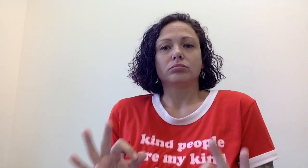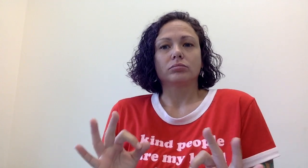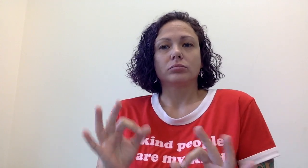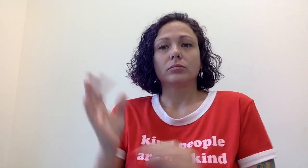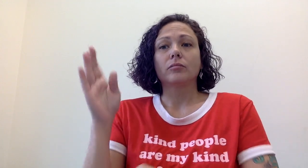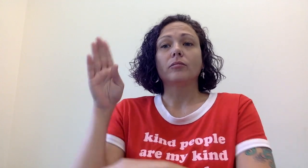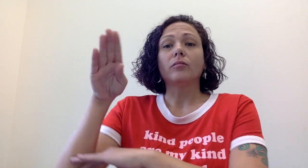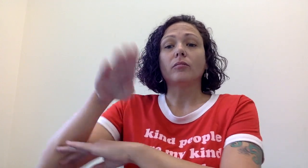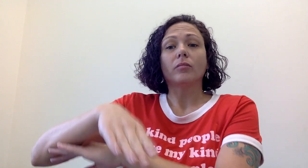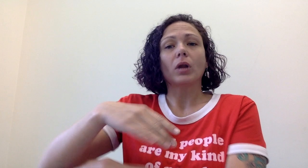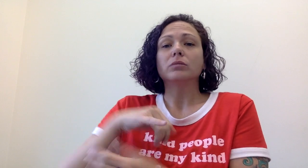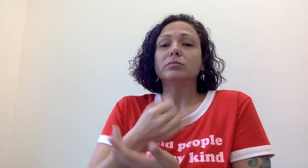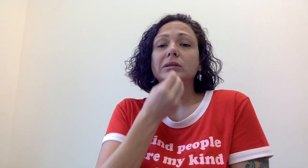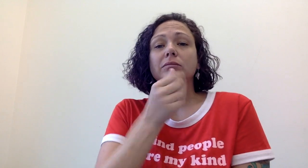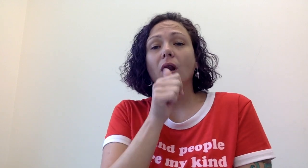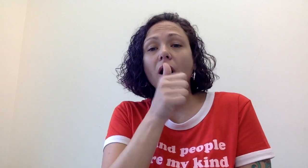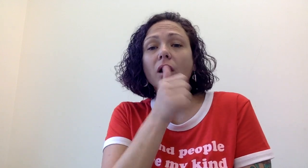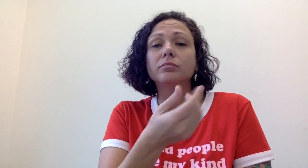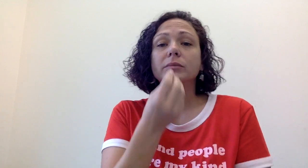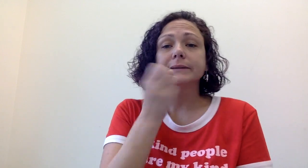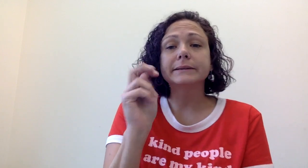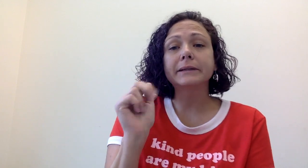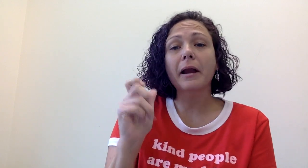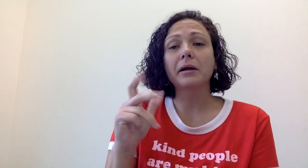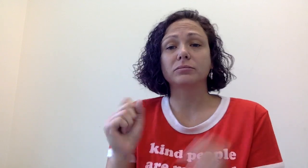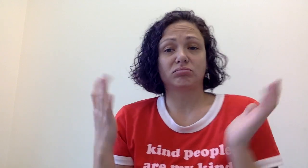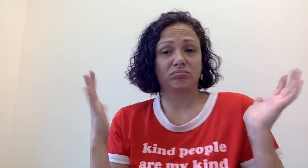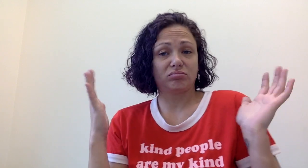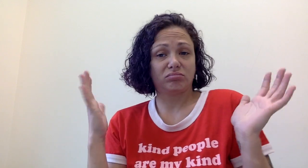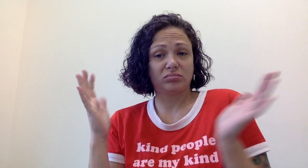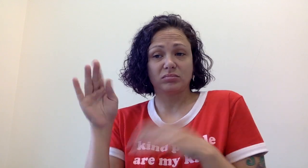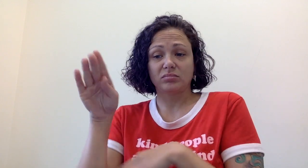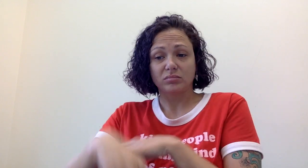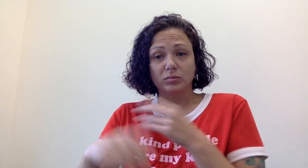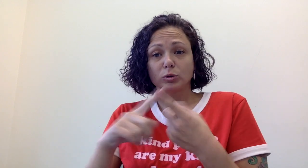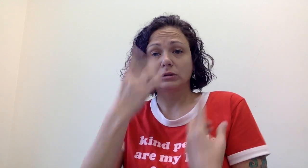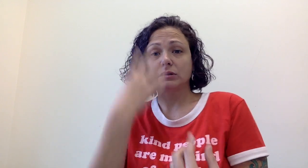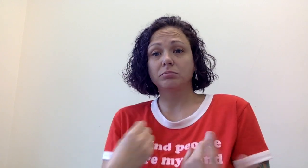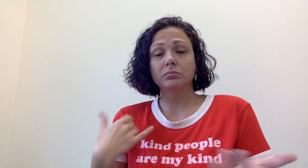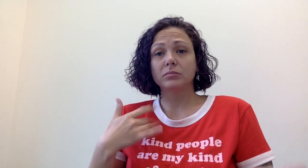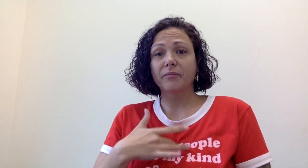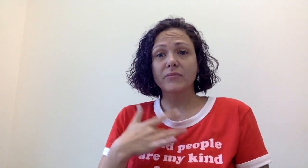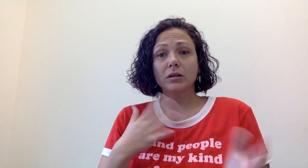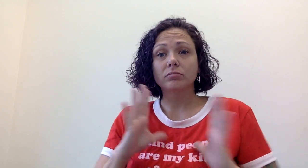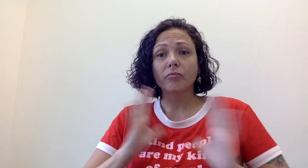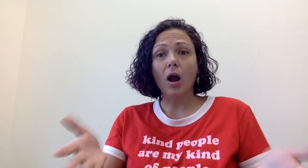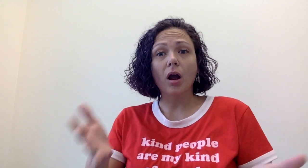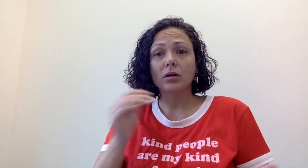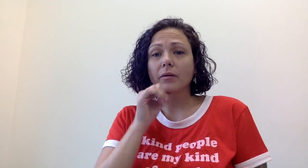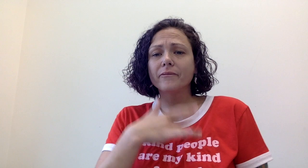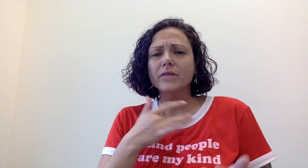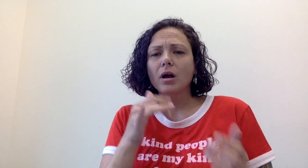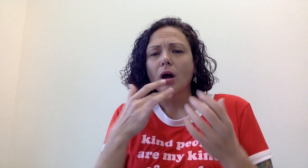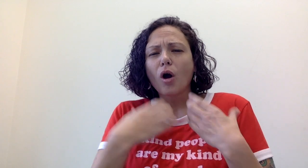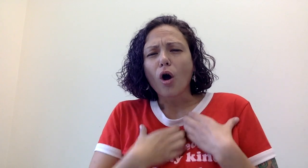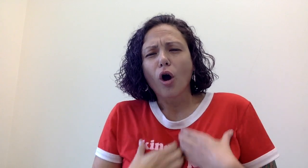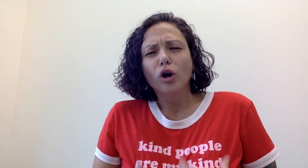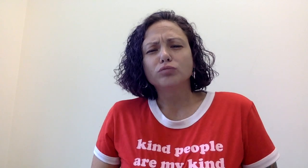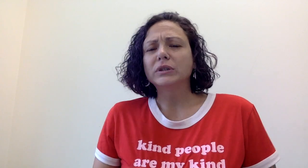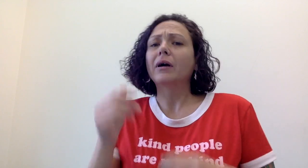As for later in the day, I eat snacks. And that's it until I go to bed. I felt just fine and energetic all day. I didn't feel hungry.